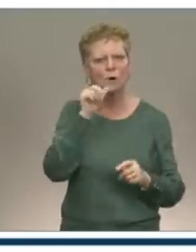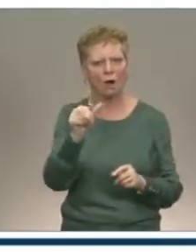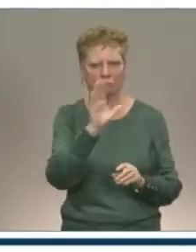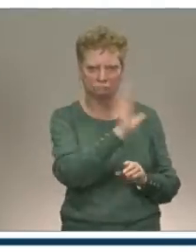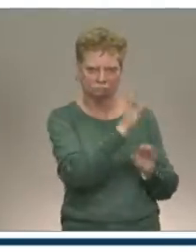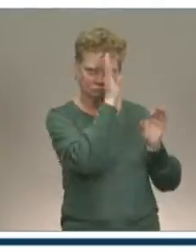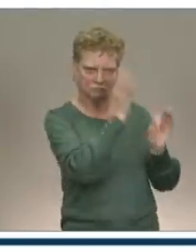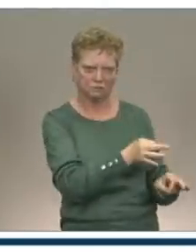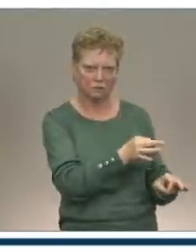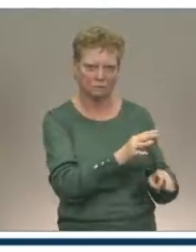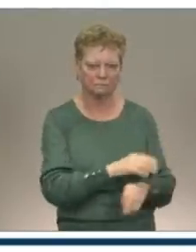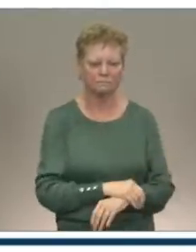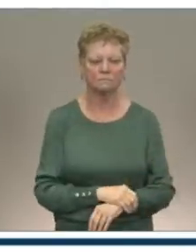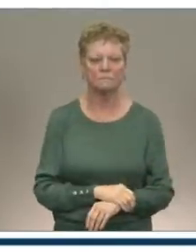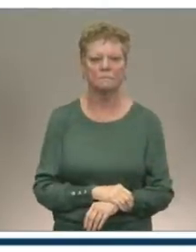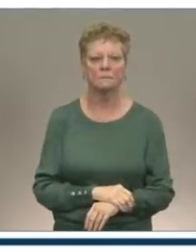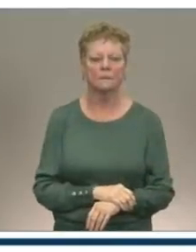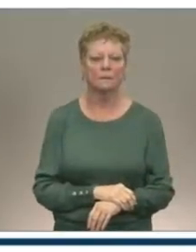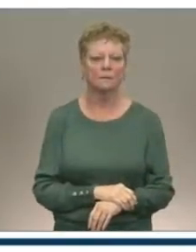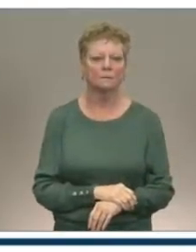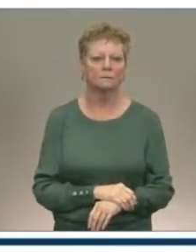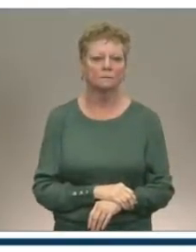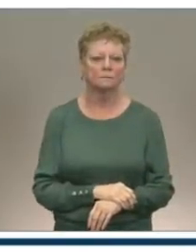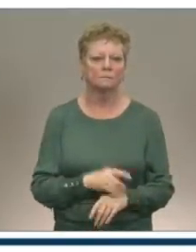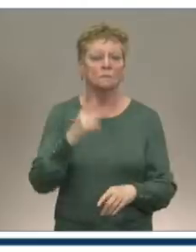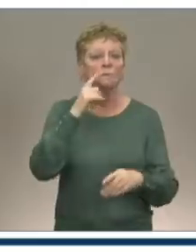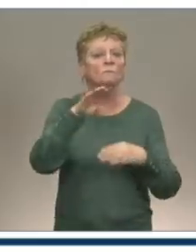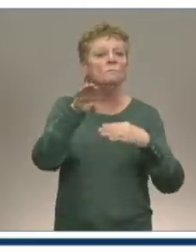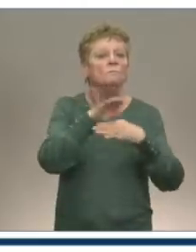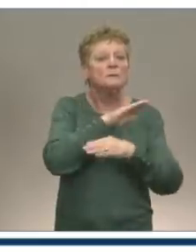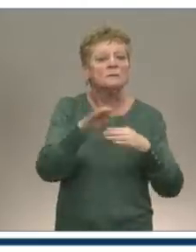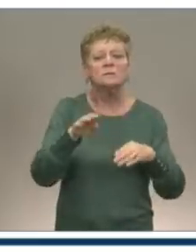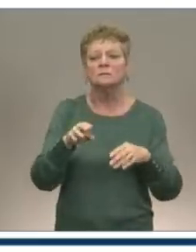and a quick reminder the easiest way for businesses or organizations to check proof